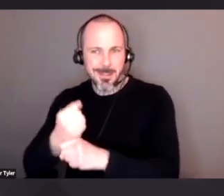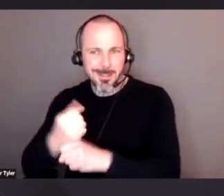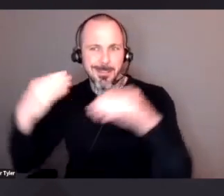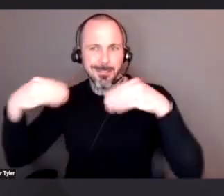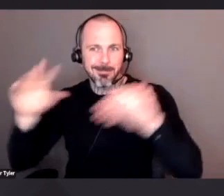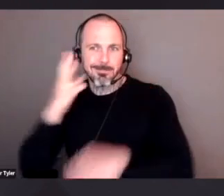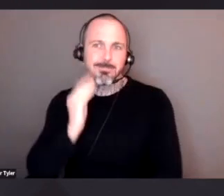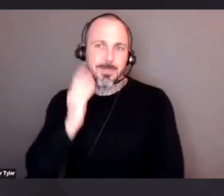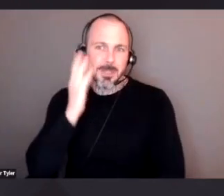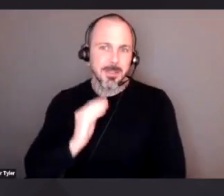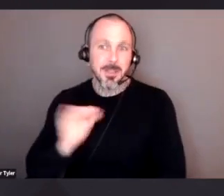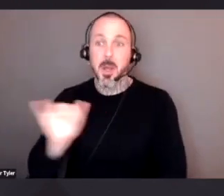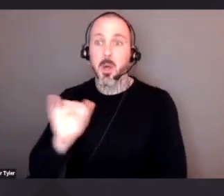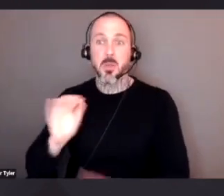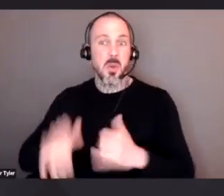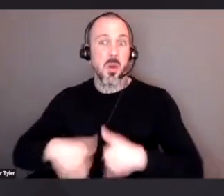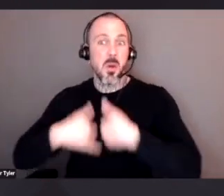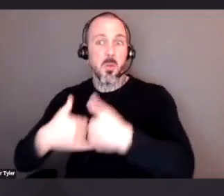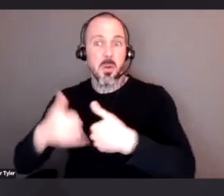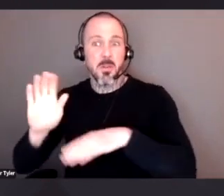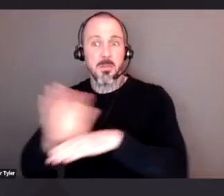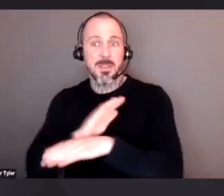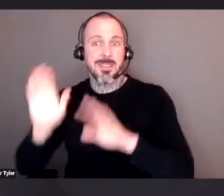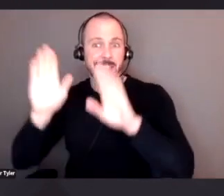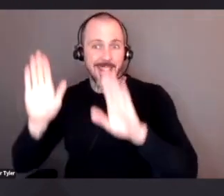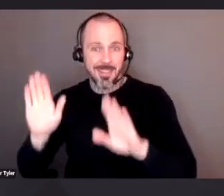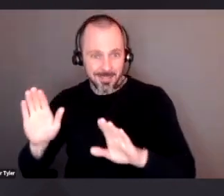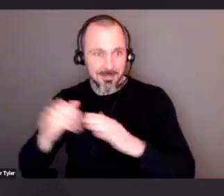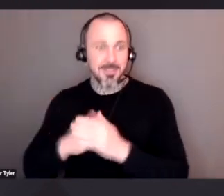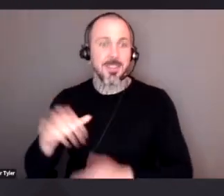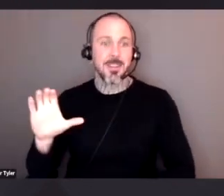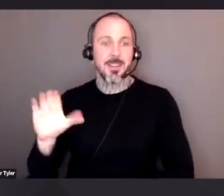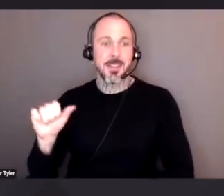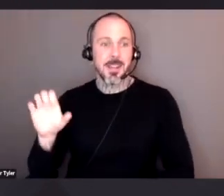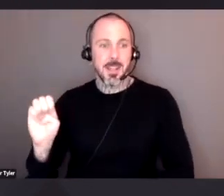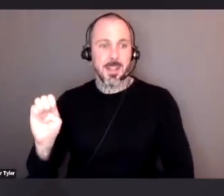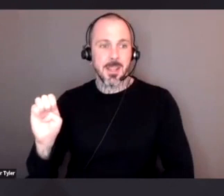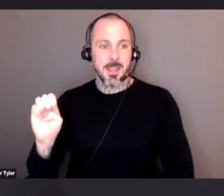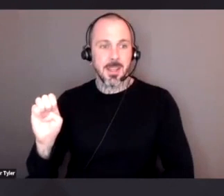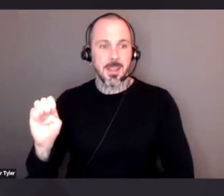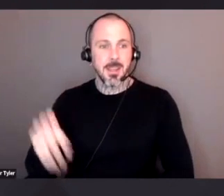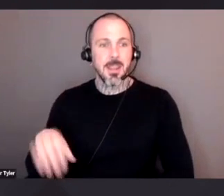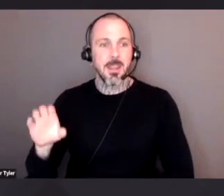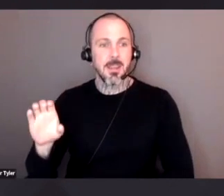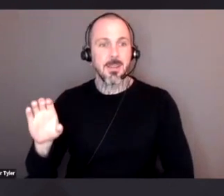Over to you, Tonya. Thanks so much, Ashley. We're thrilled to have all of you join us today